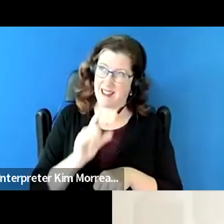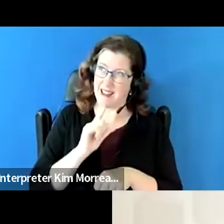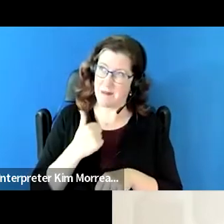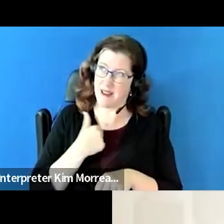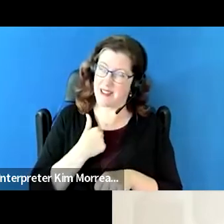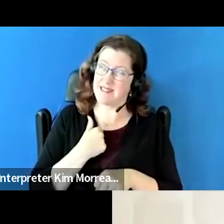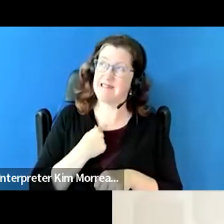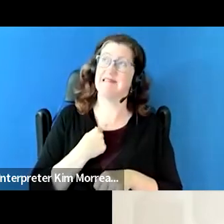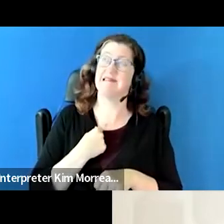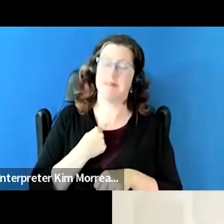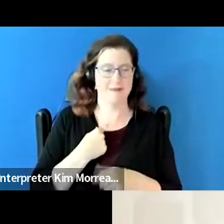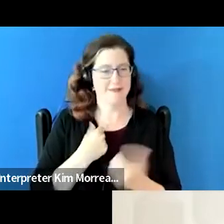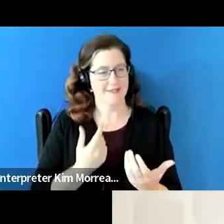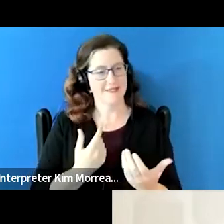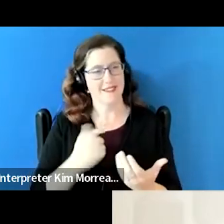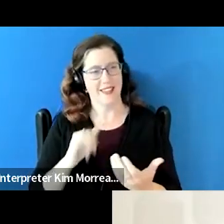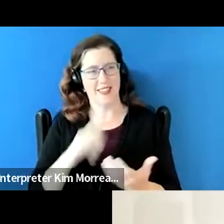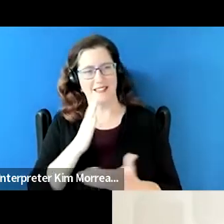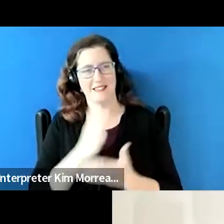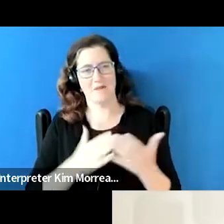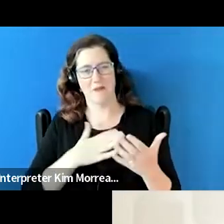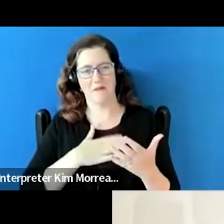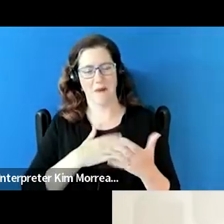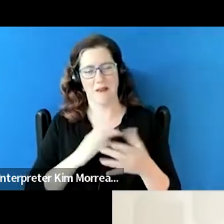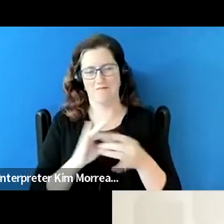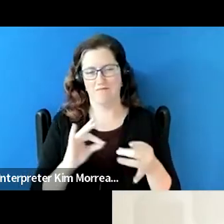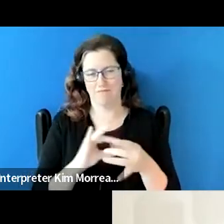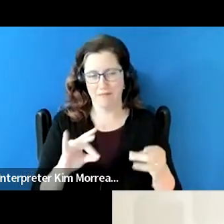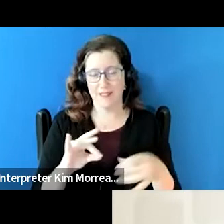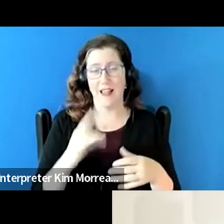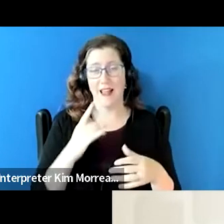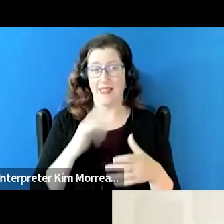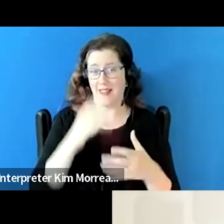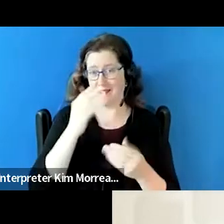So those are a couple of my mantras. And then I would share those with others in case they were helpful.